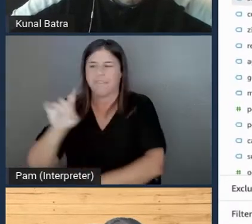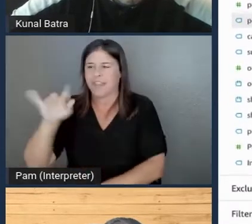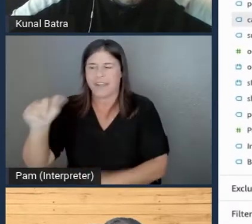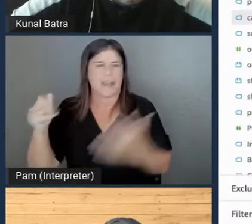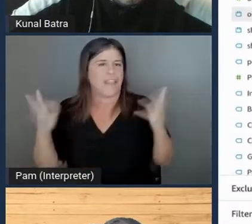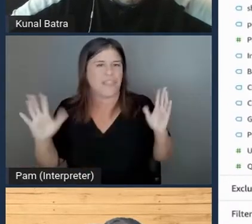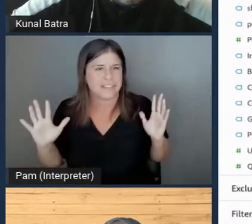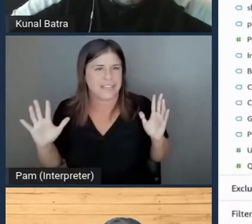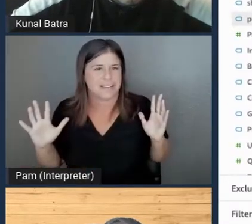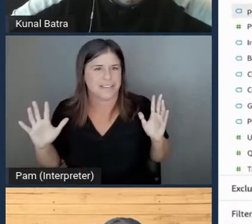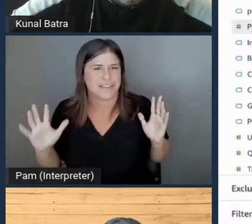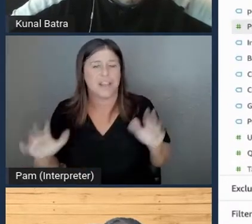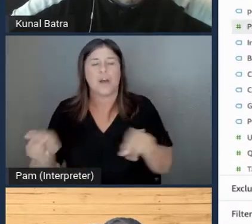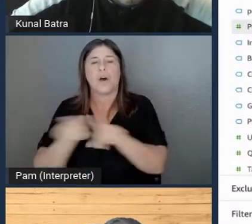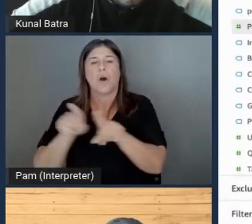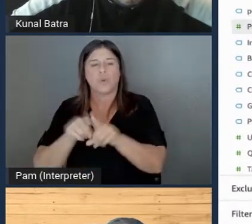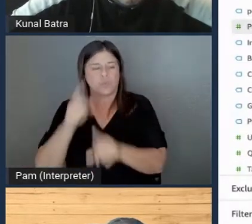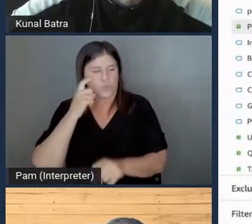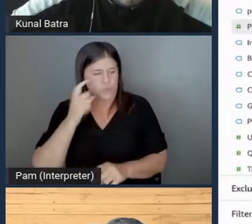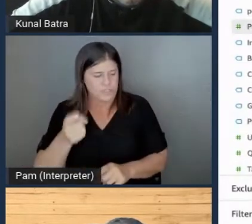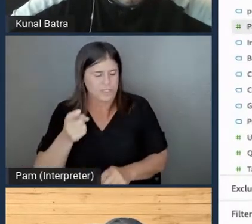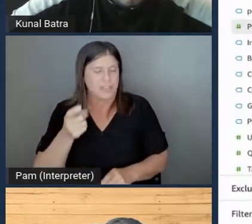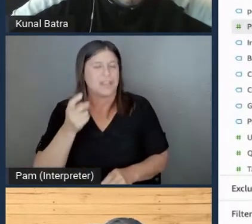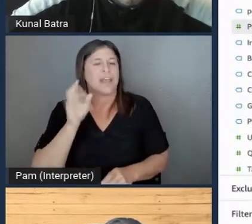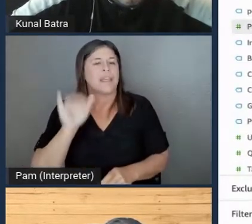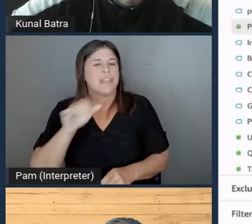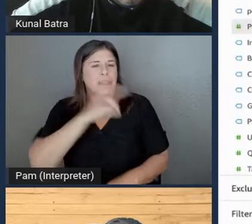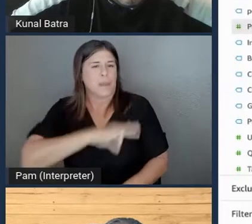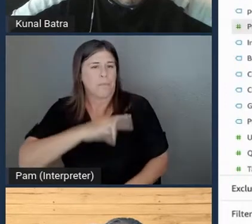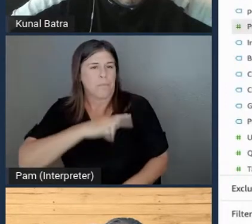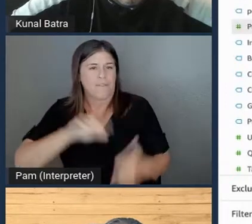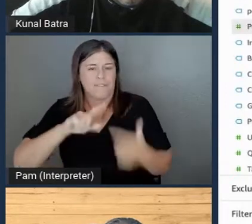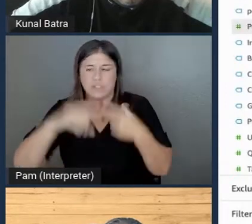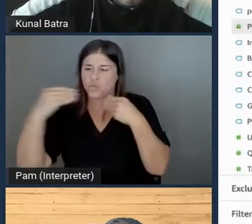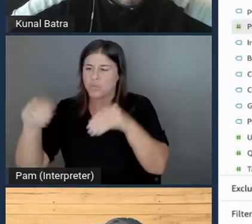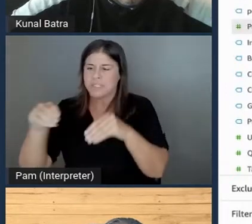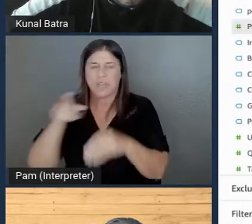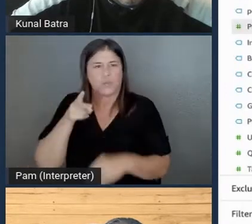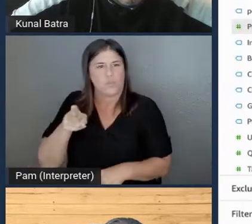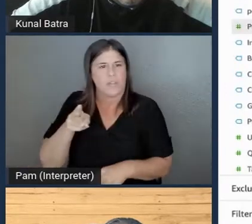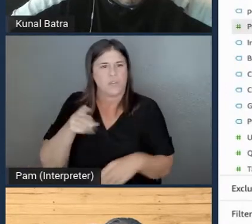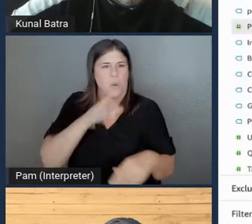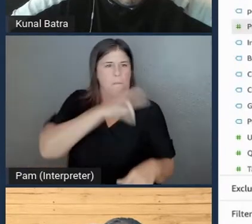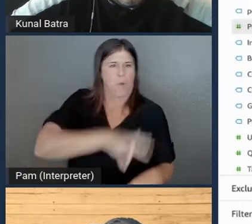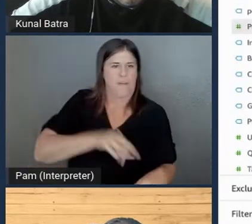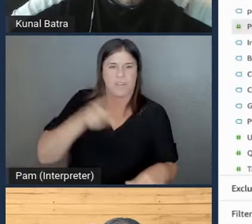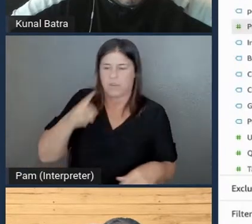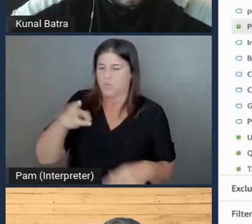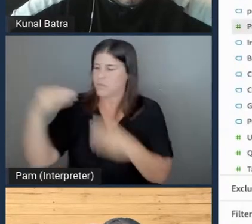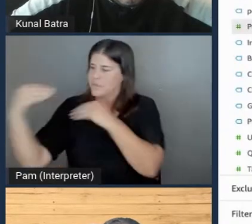As you can also see, the profit to sales ratio, which I just defined in the previous dataset,